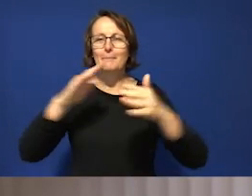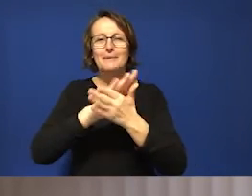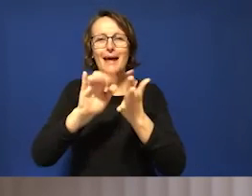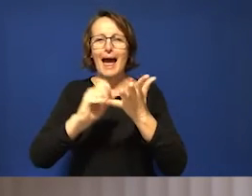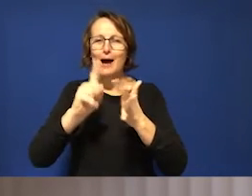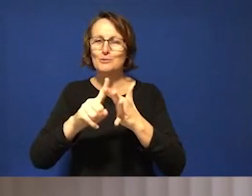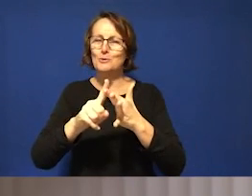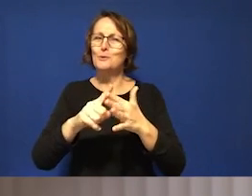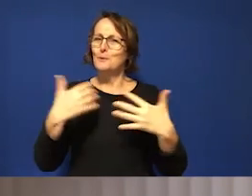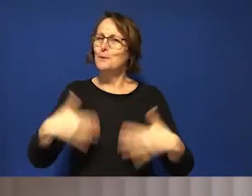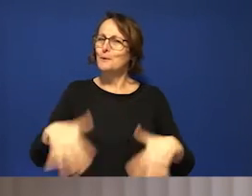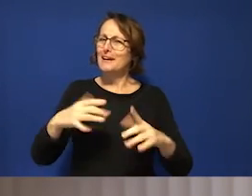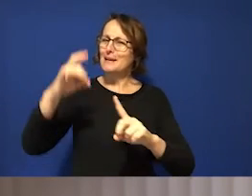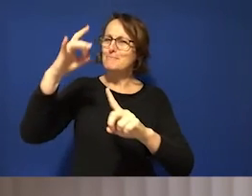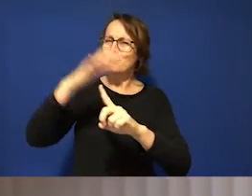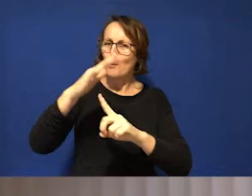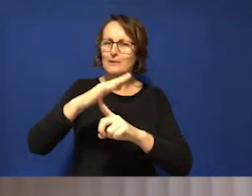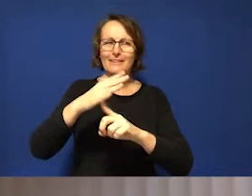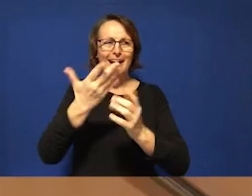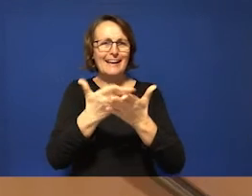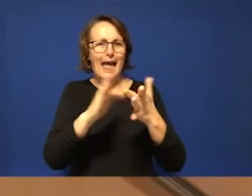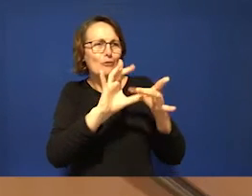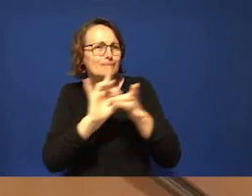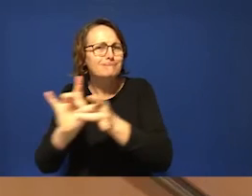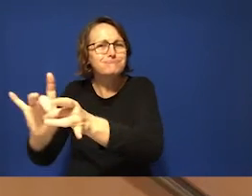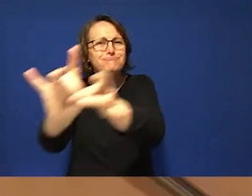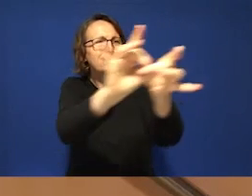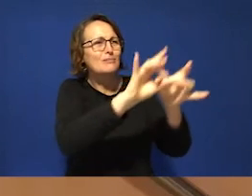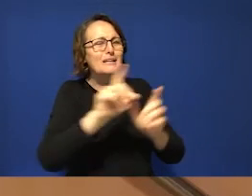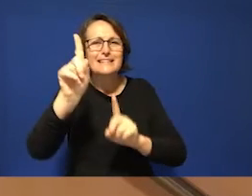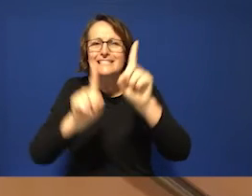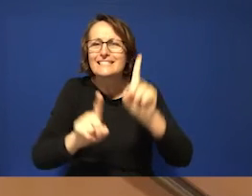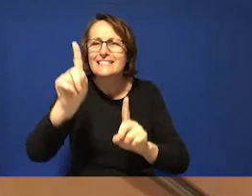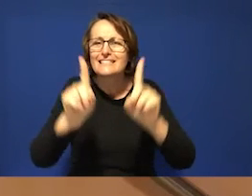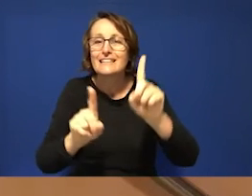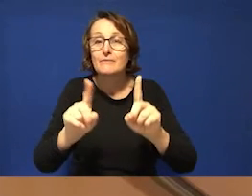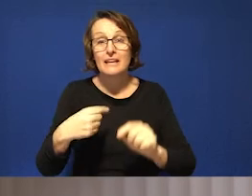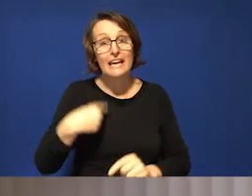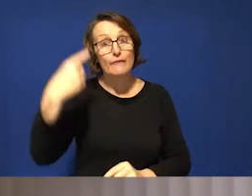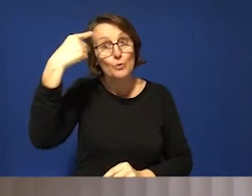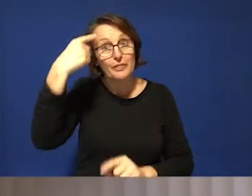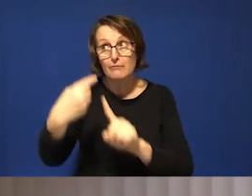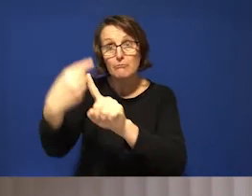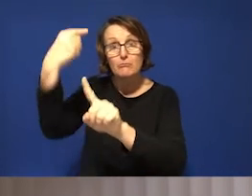to the rest of the city. And when you really think about it, 1856,